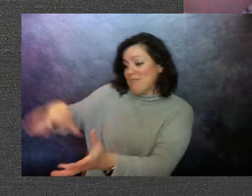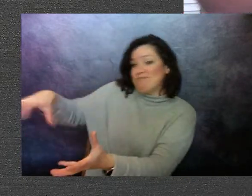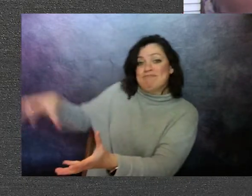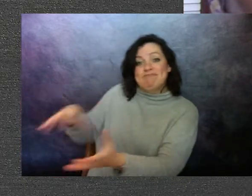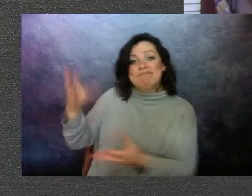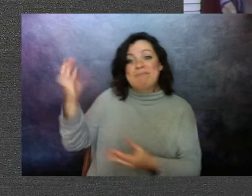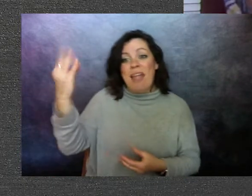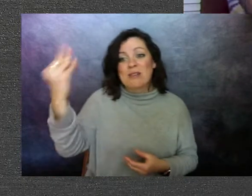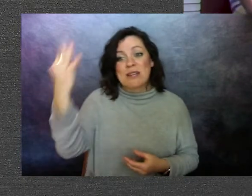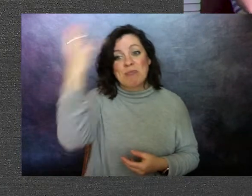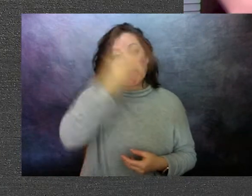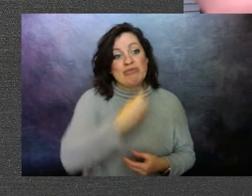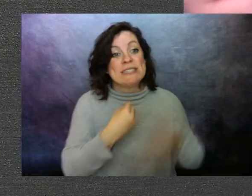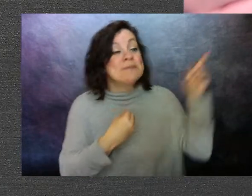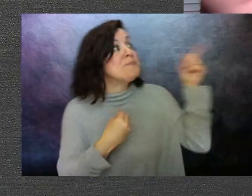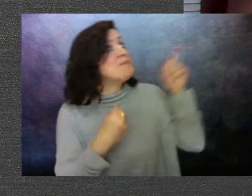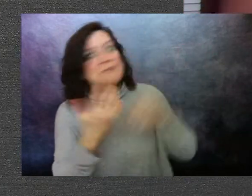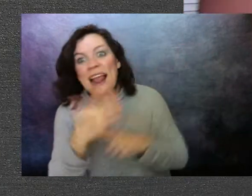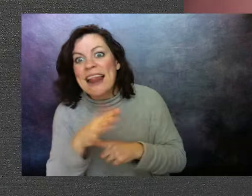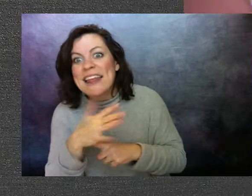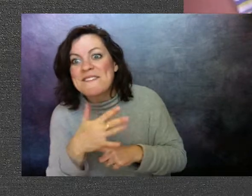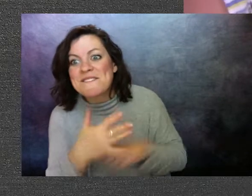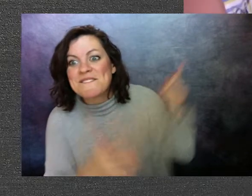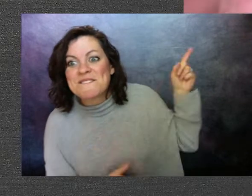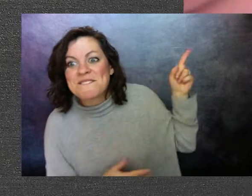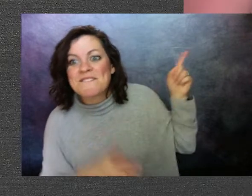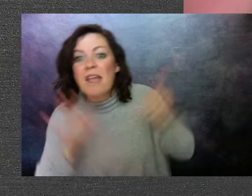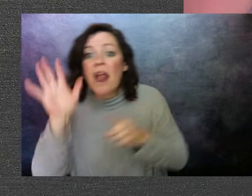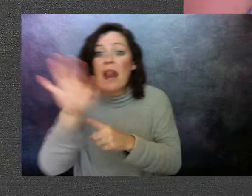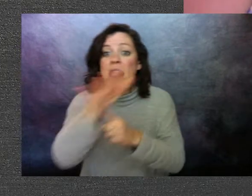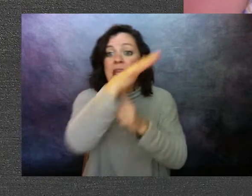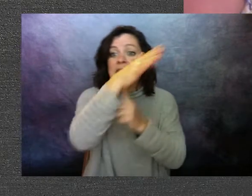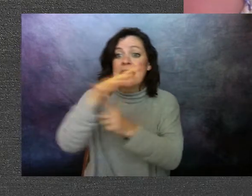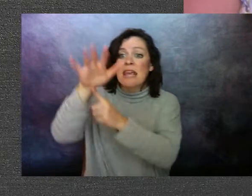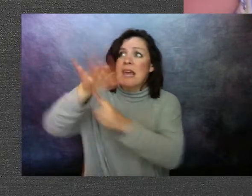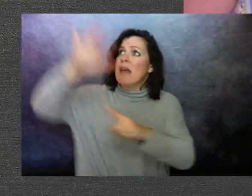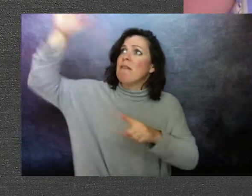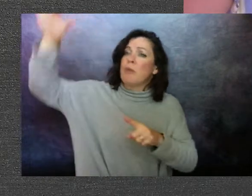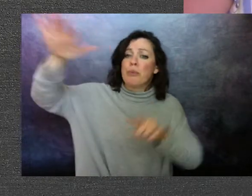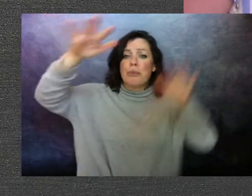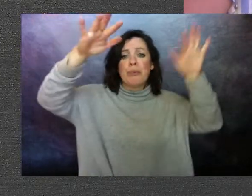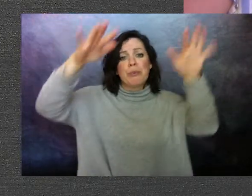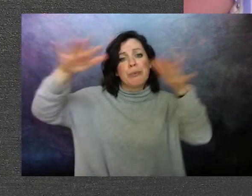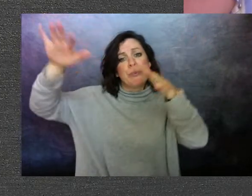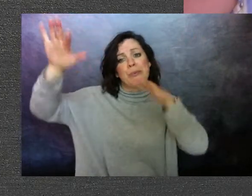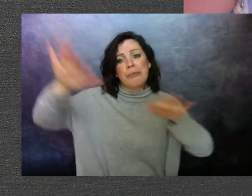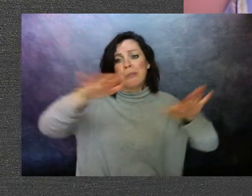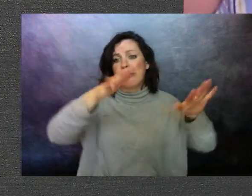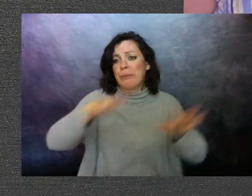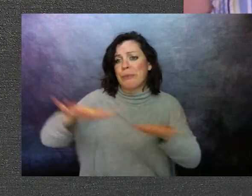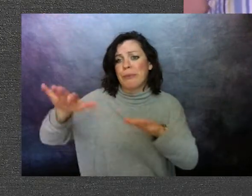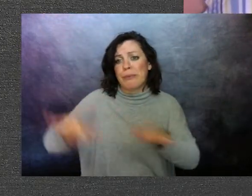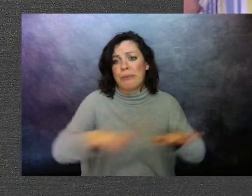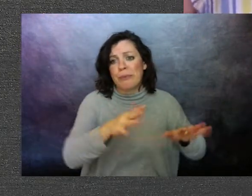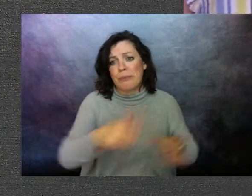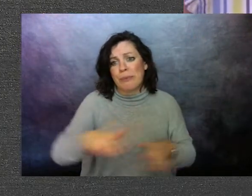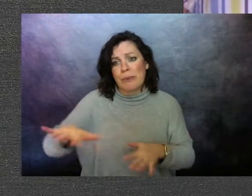The next one is some leaves. The leaves are falling. Now, remember, we are talking about the leaves falling